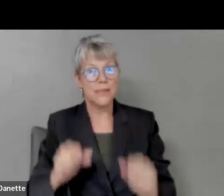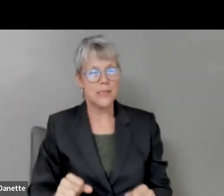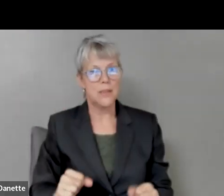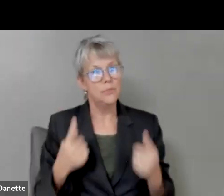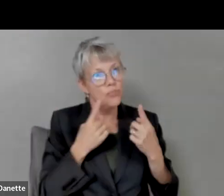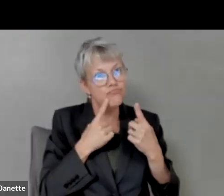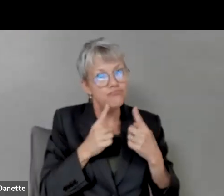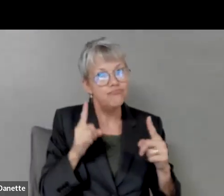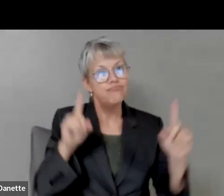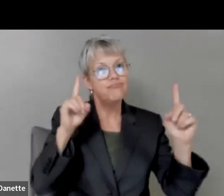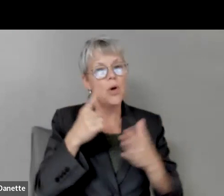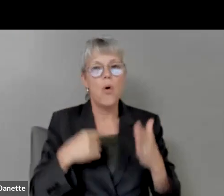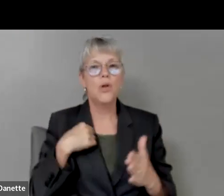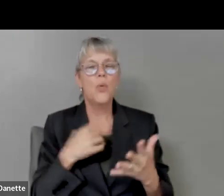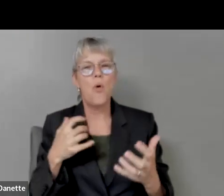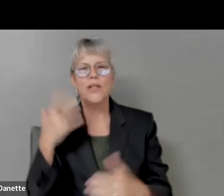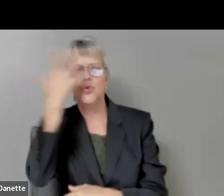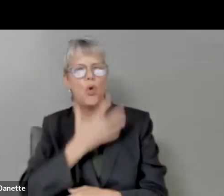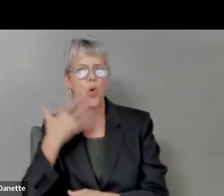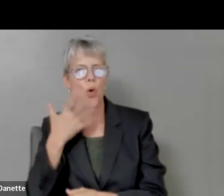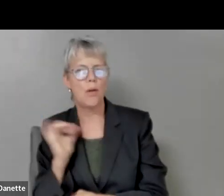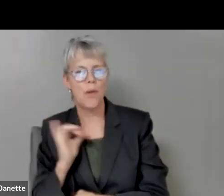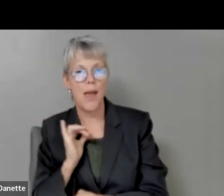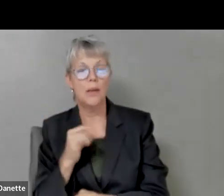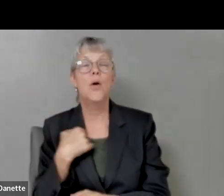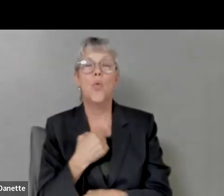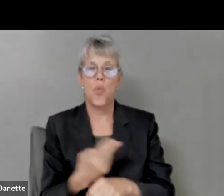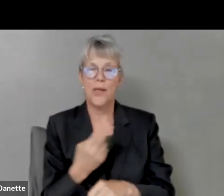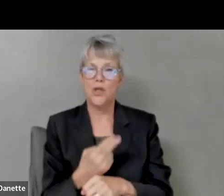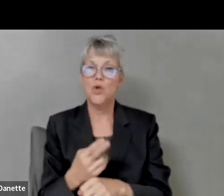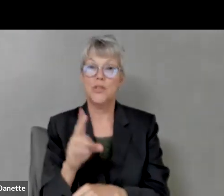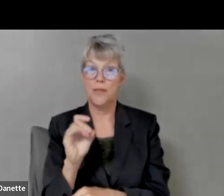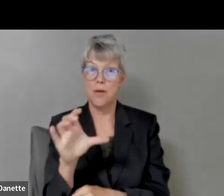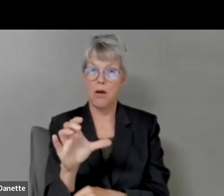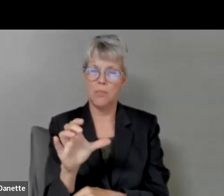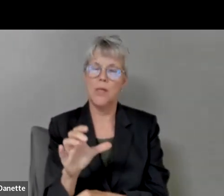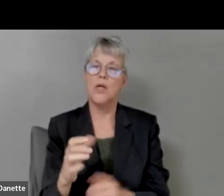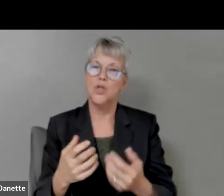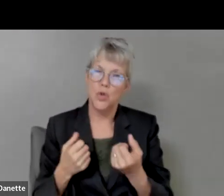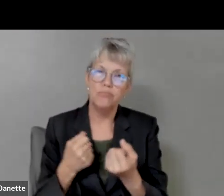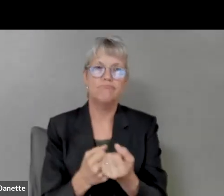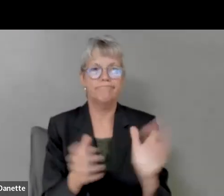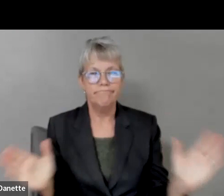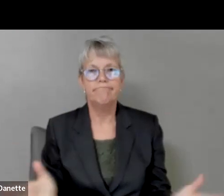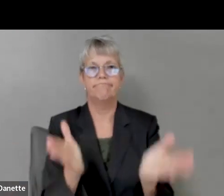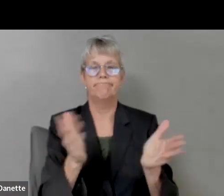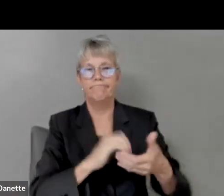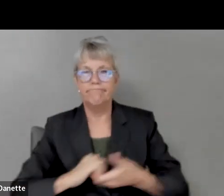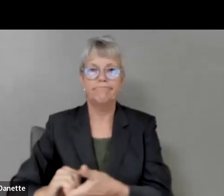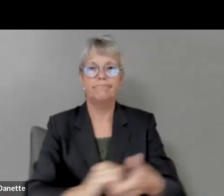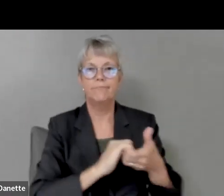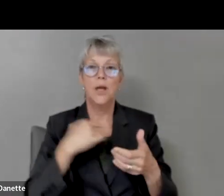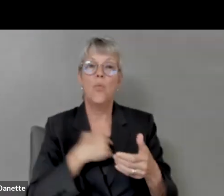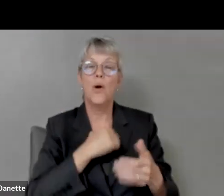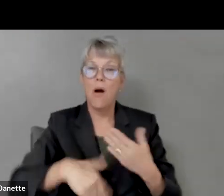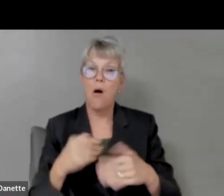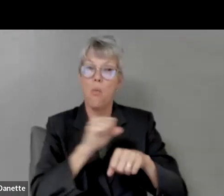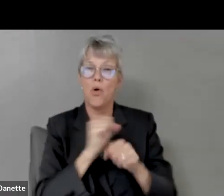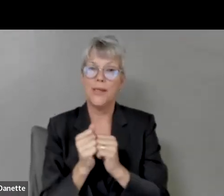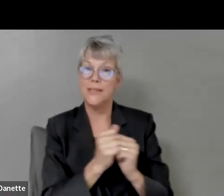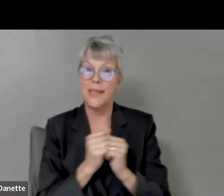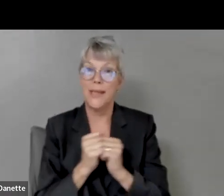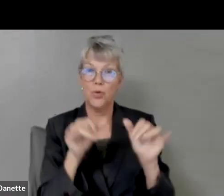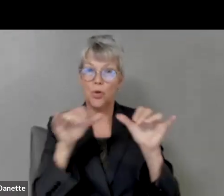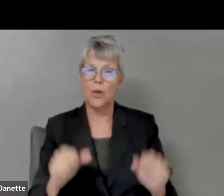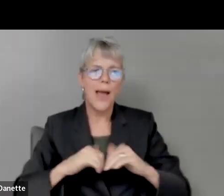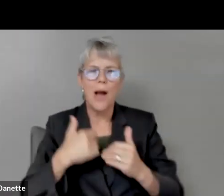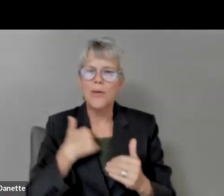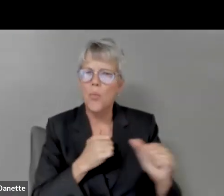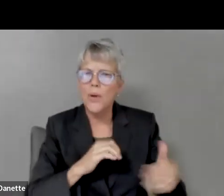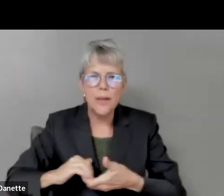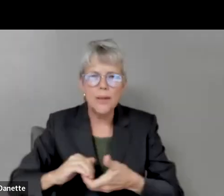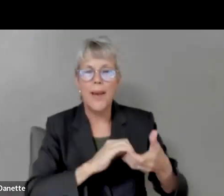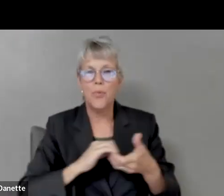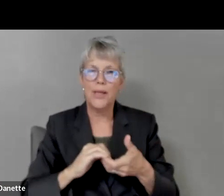Kelly Crosbie (she/her): We want to use this document to promote collaboration between all of us. We are all part of the system working together. So how can we collaborate together to get those kind of outcomes we want.